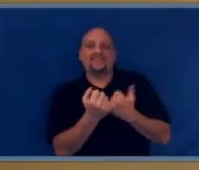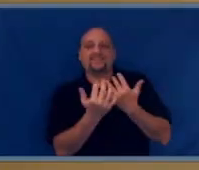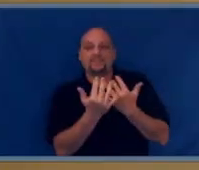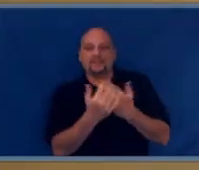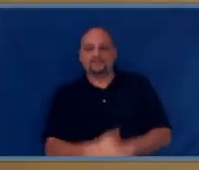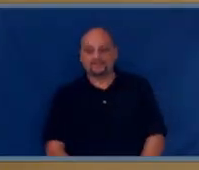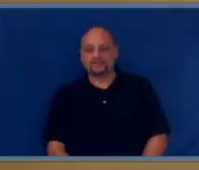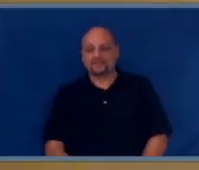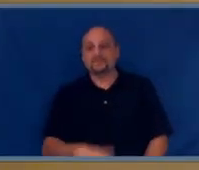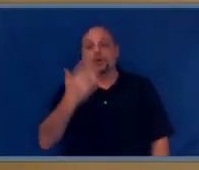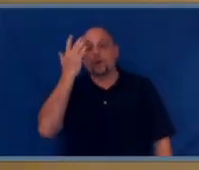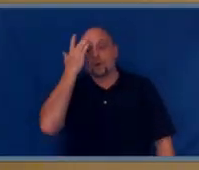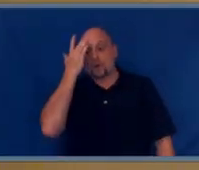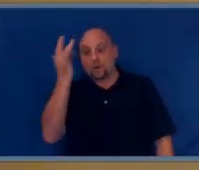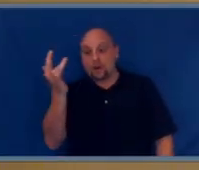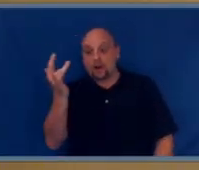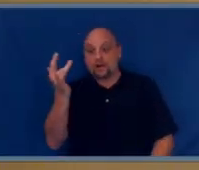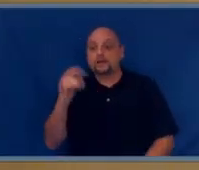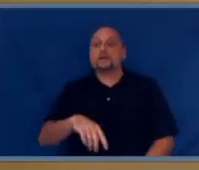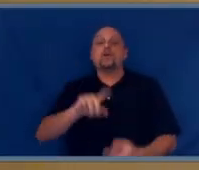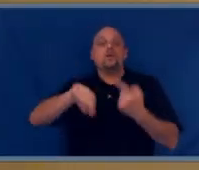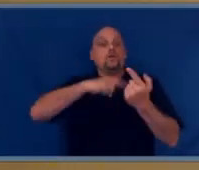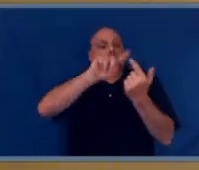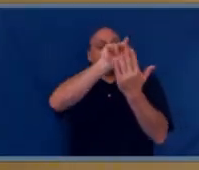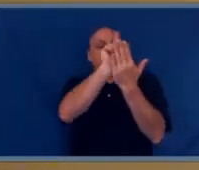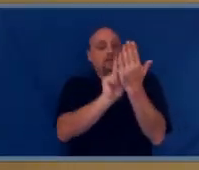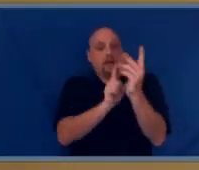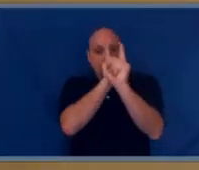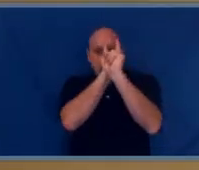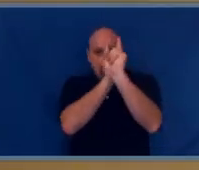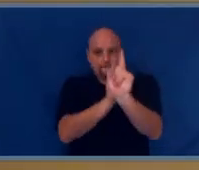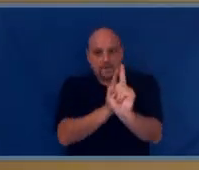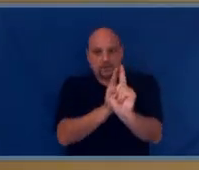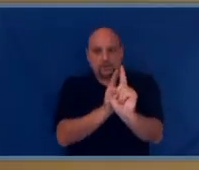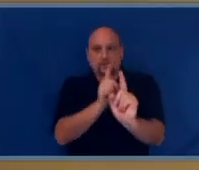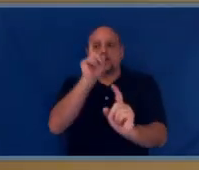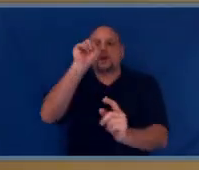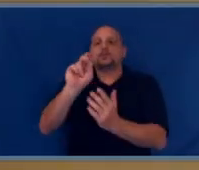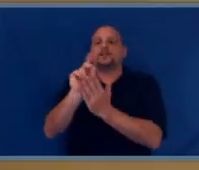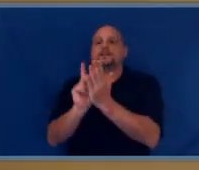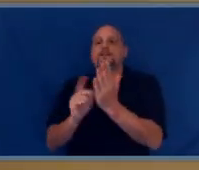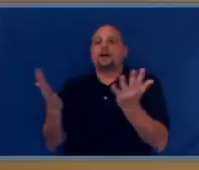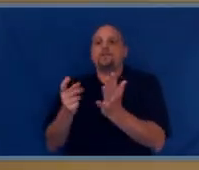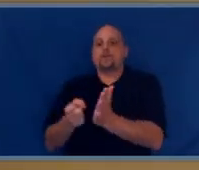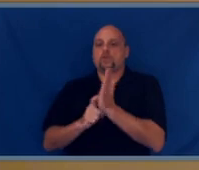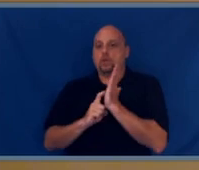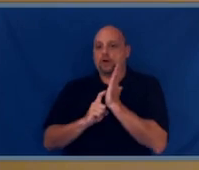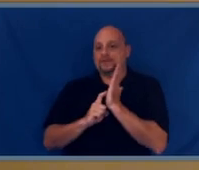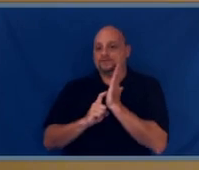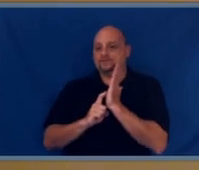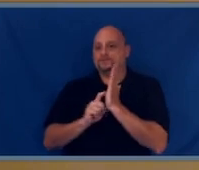PART OF DESIGNING A MISSION, YOU NEED TO DESIGN AS TO WHAT YOU REQUIRE.